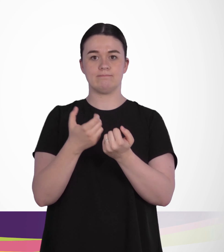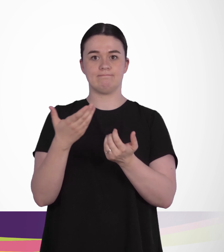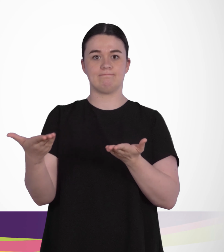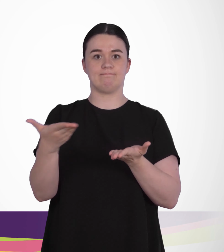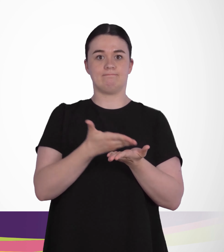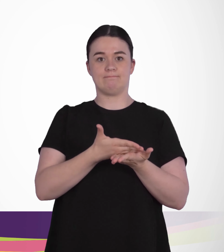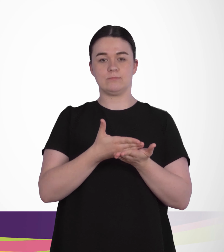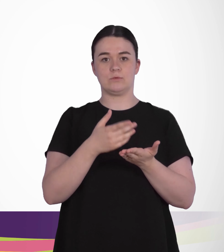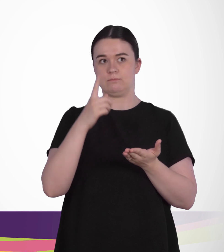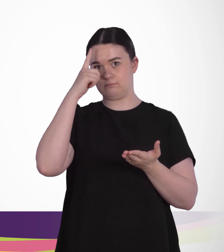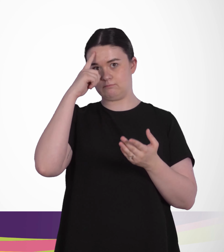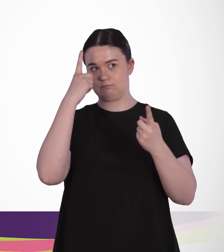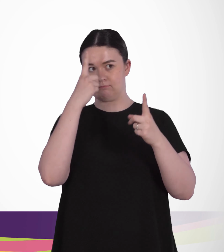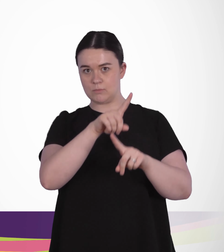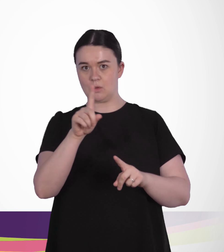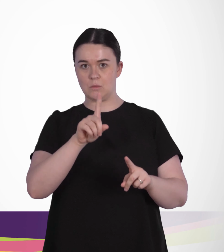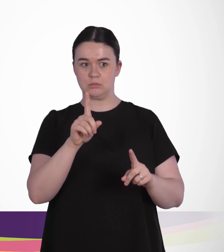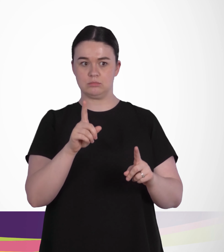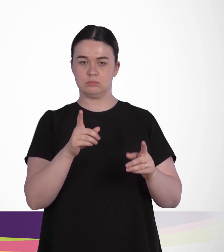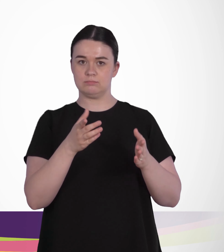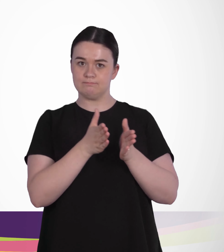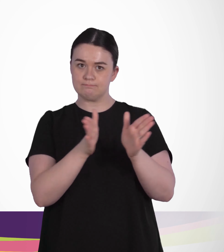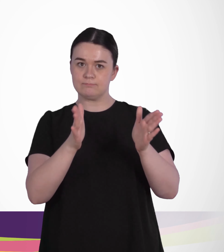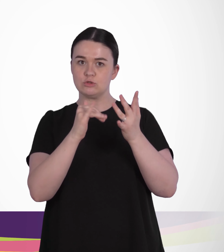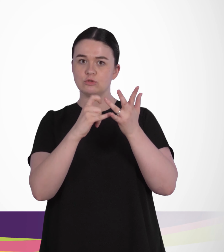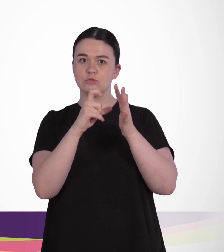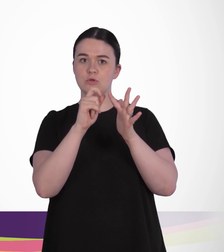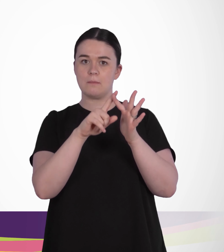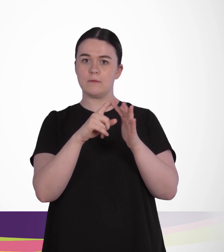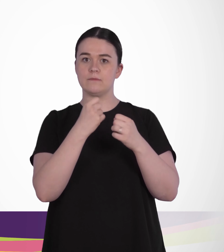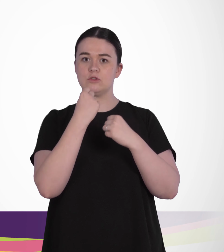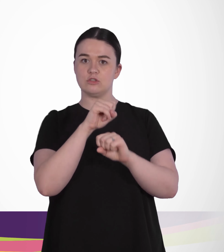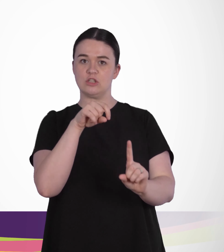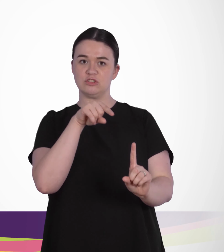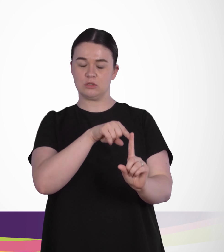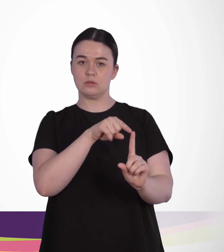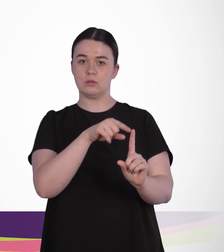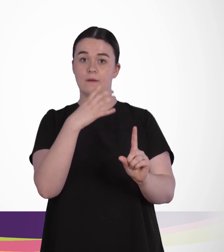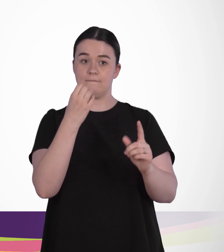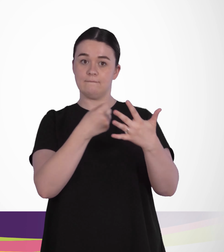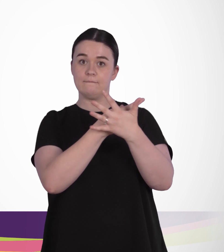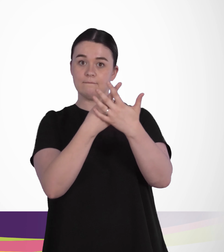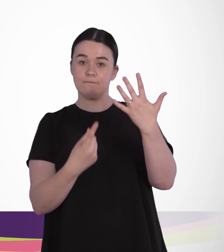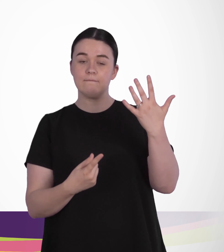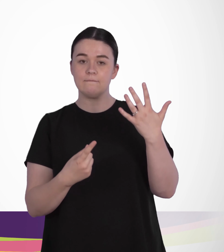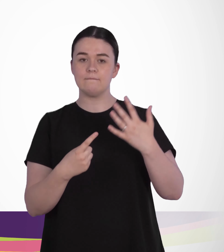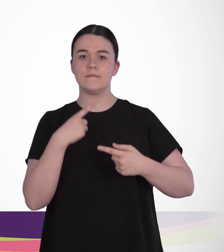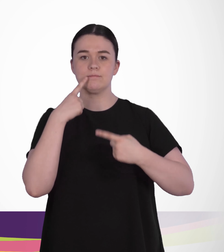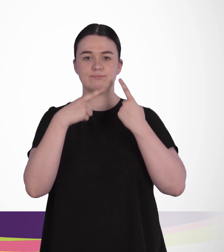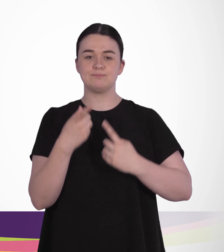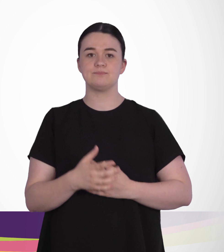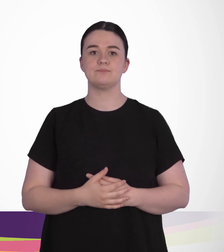for the proposed scope of the Strategy, which included: